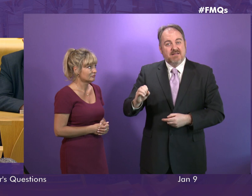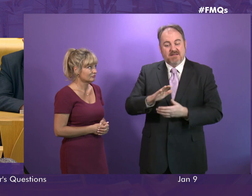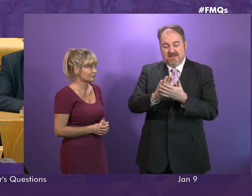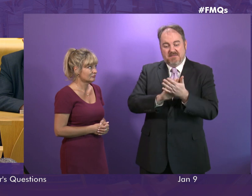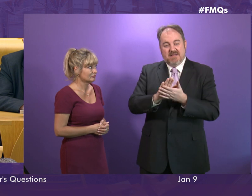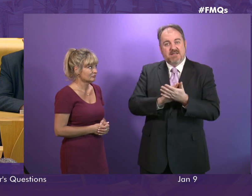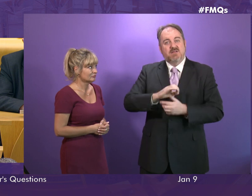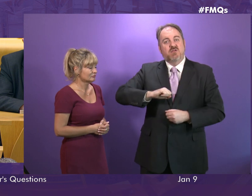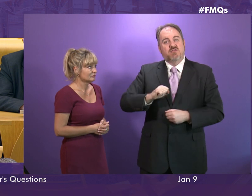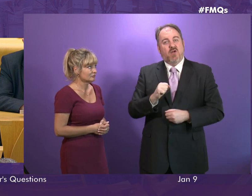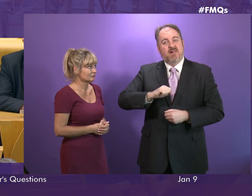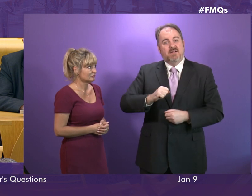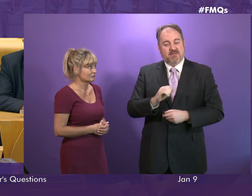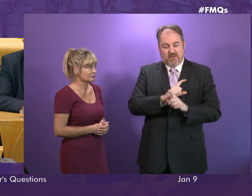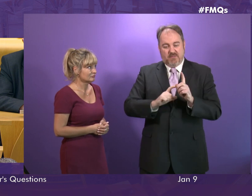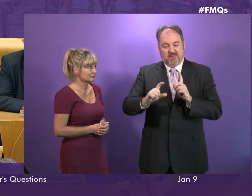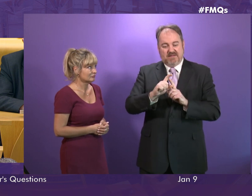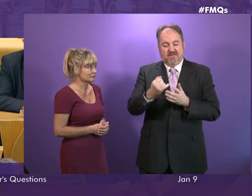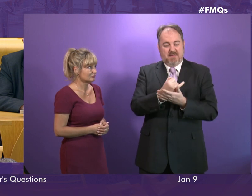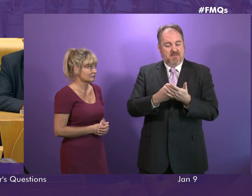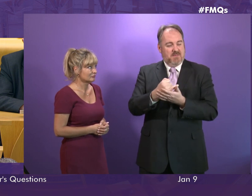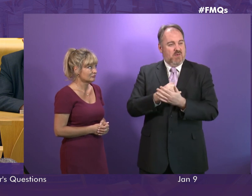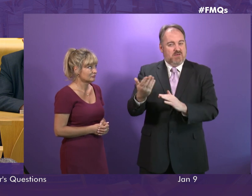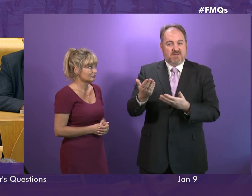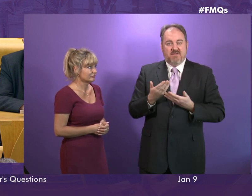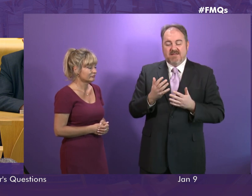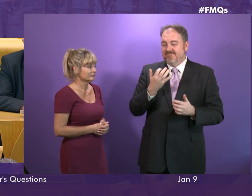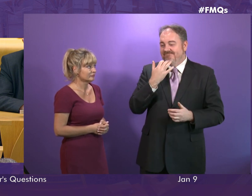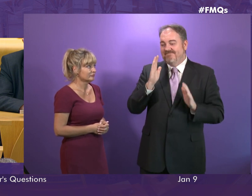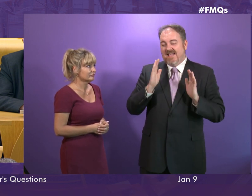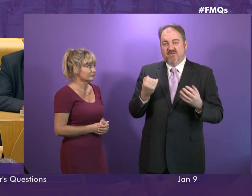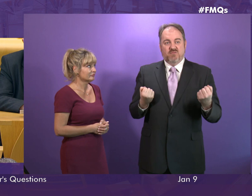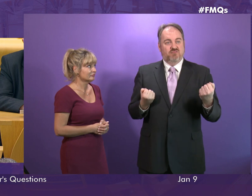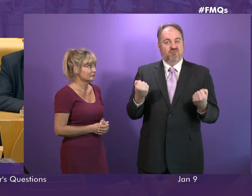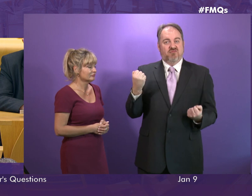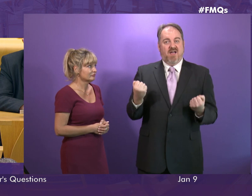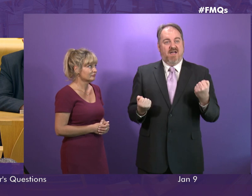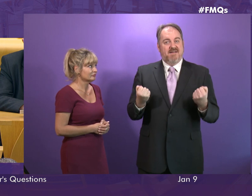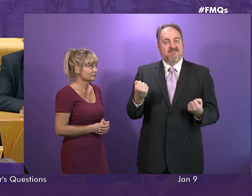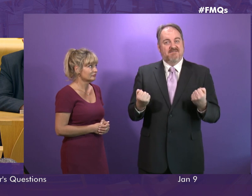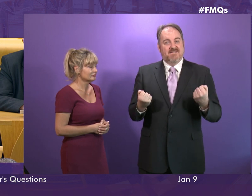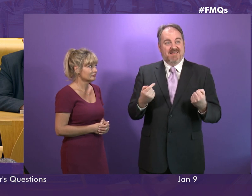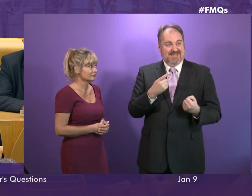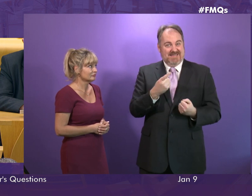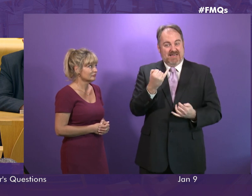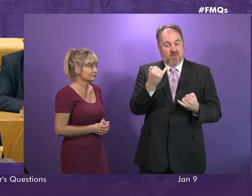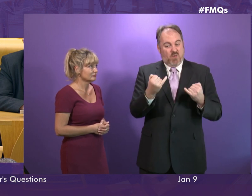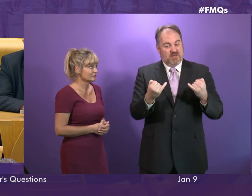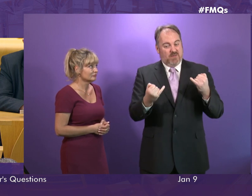communities are so poorly served that people feel that they have no choice but to drive, and the situation is getting worse, not better.